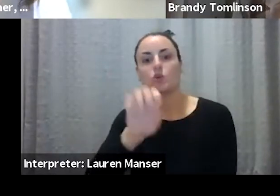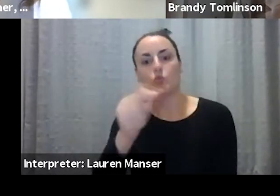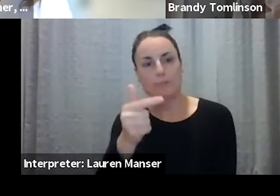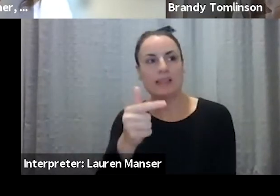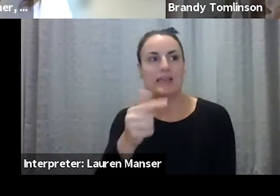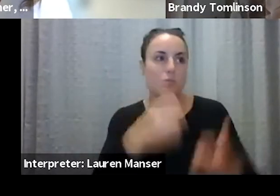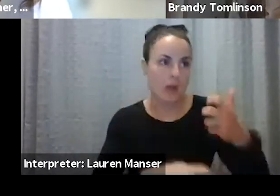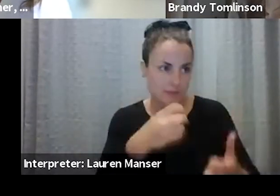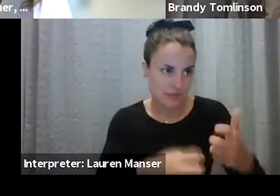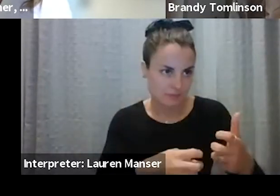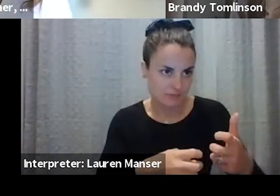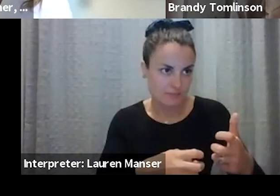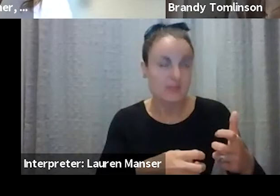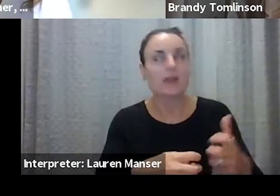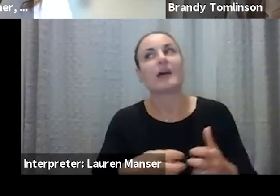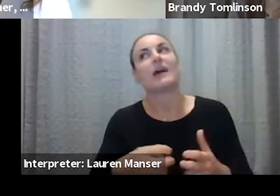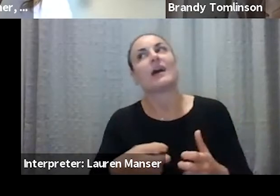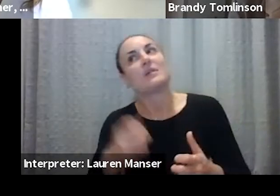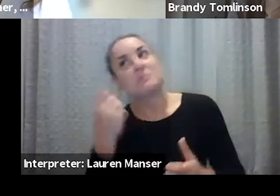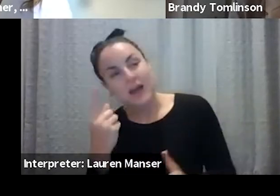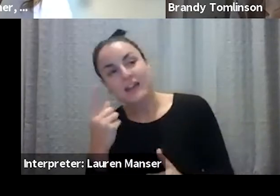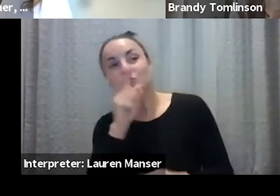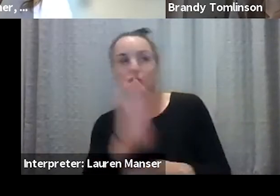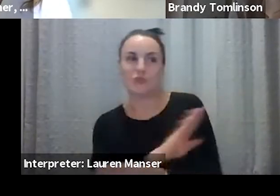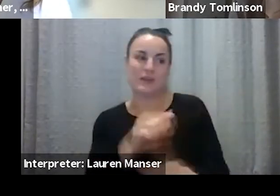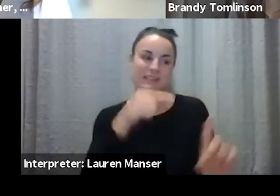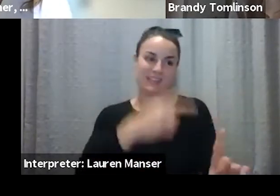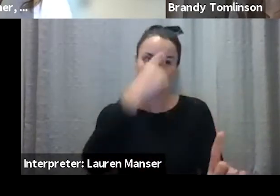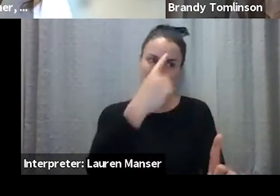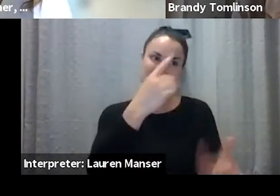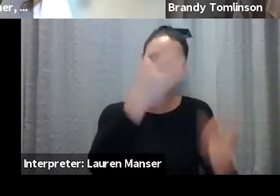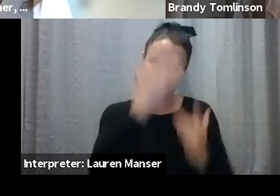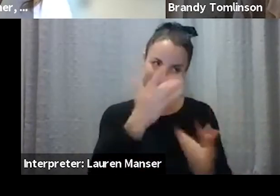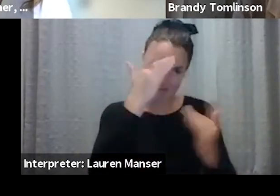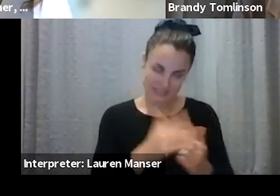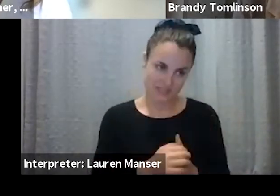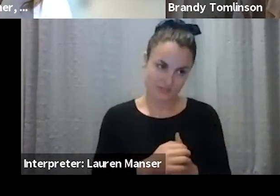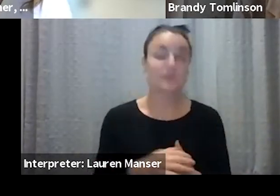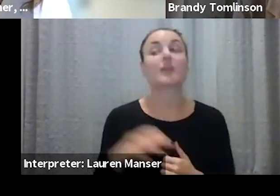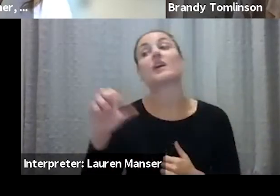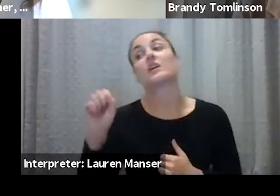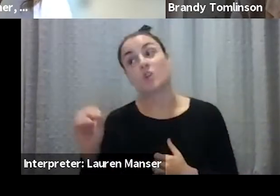And so what these teachers and school district would do, even the CRC, which is the committee on special education,